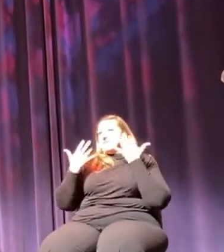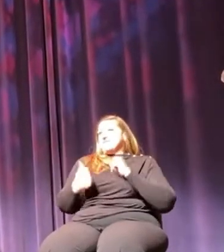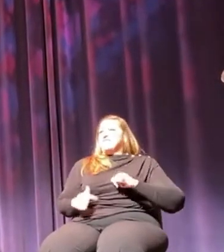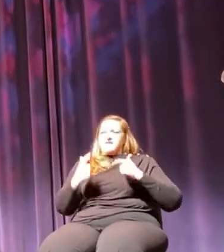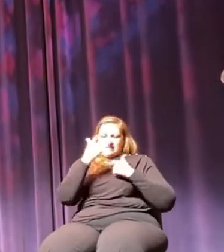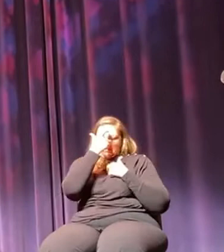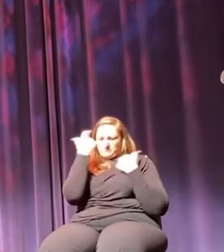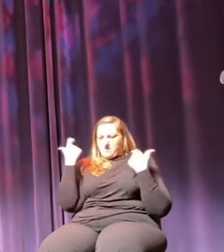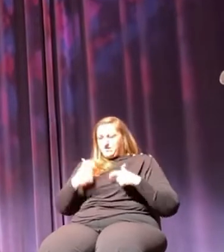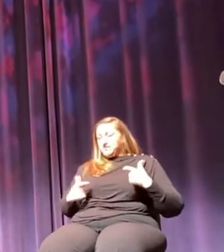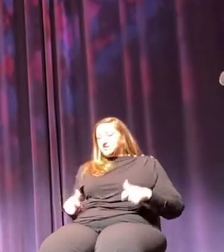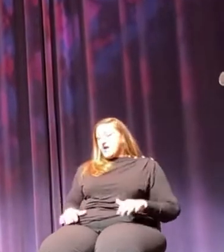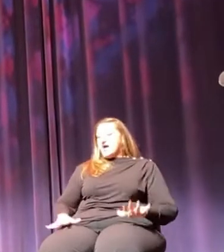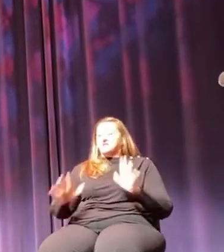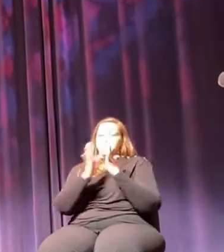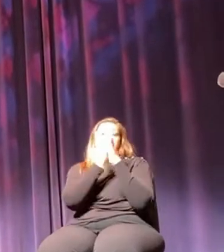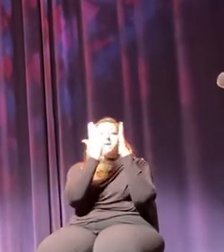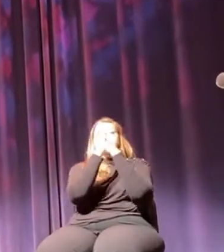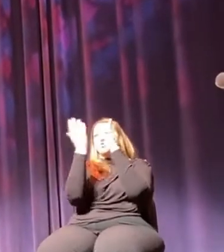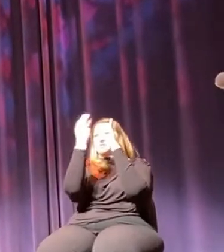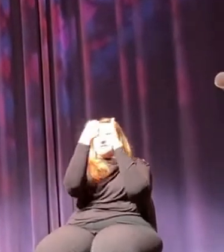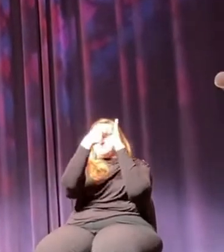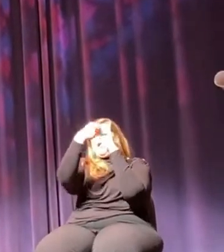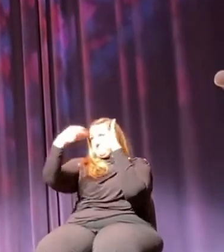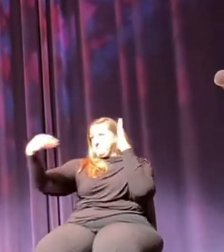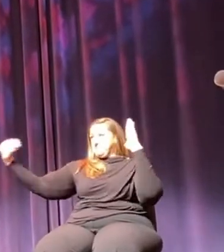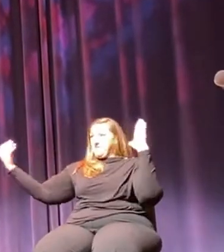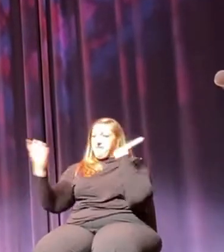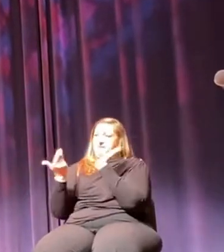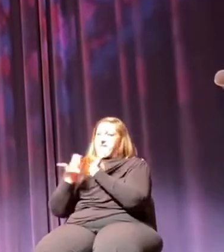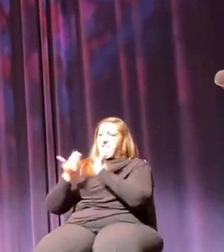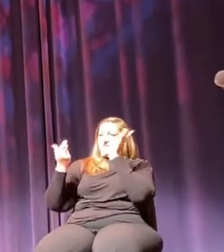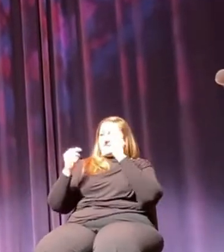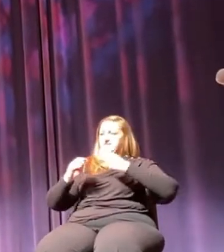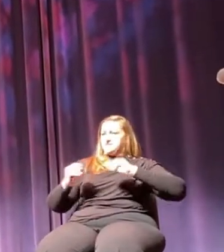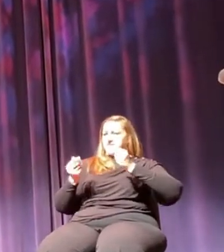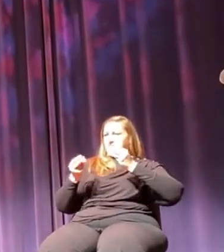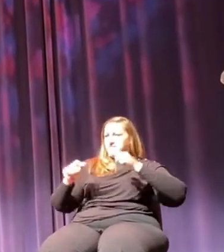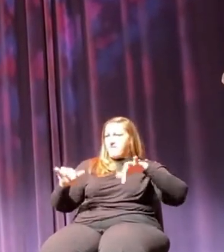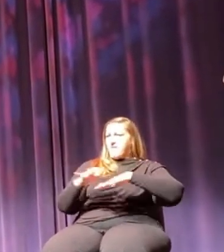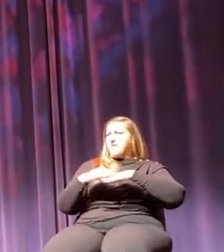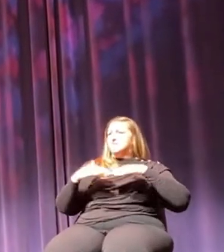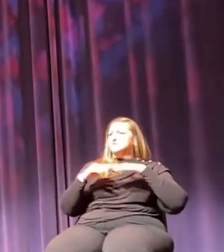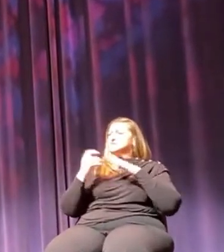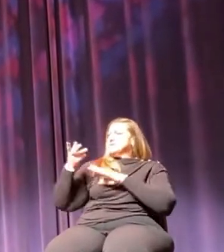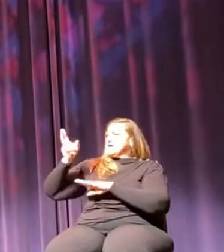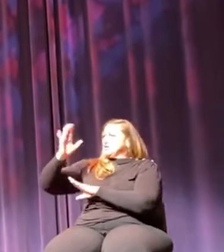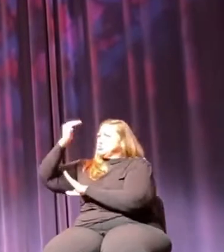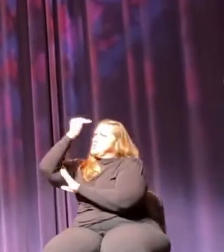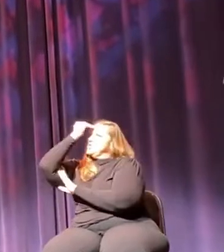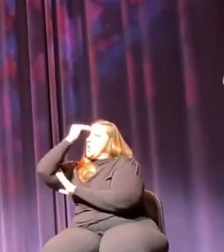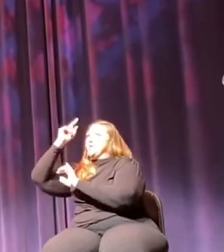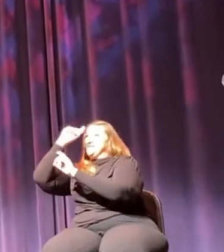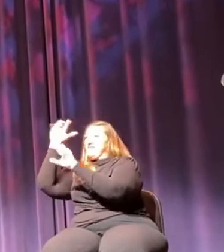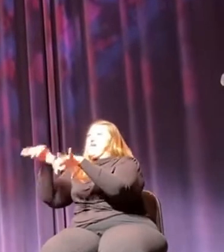new spines of books igniting evidence is in risen ashes. History knows, empire is going.